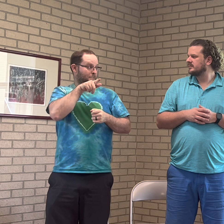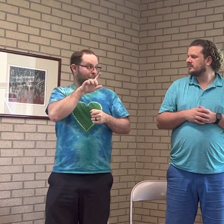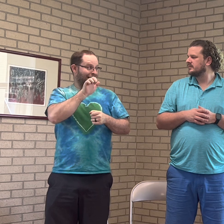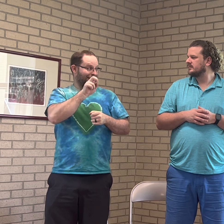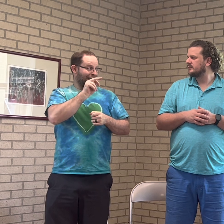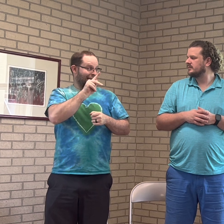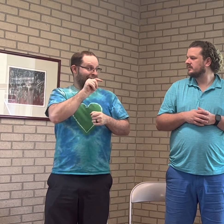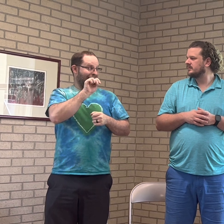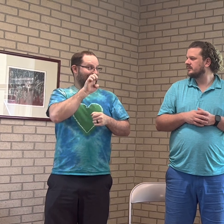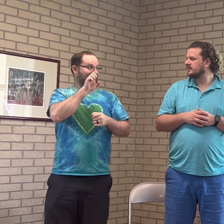Mr. Dixon: I like that one! Children: Rockets!